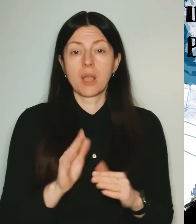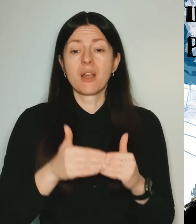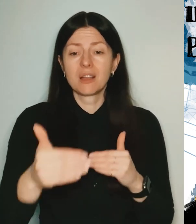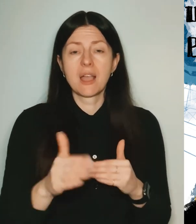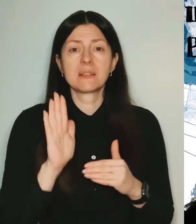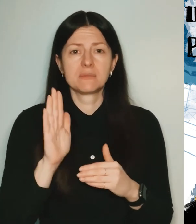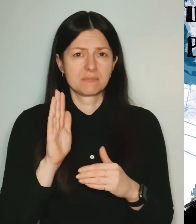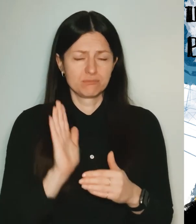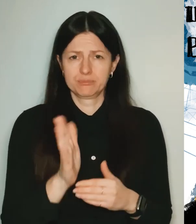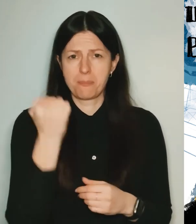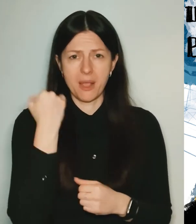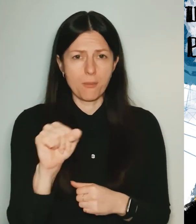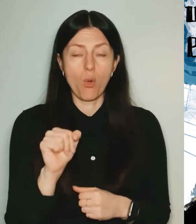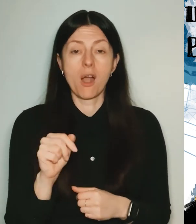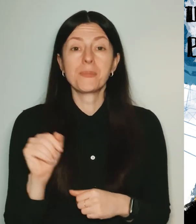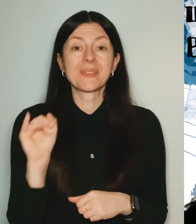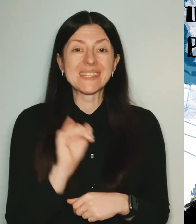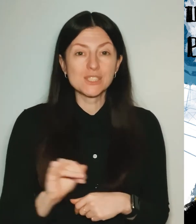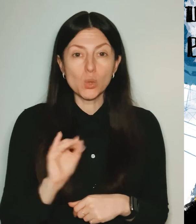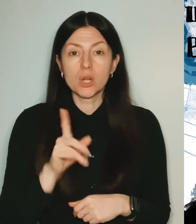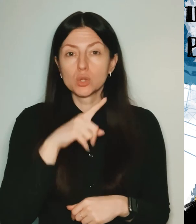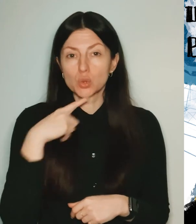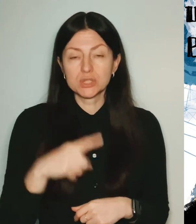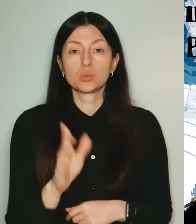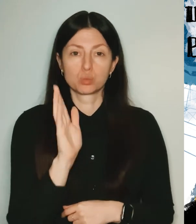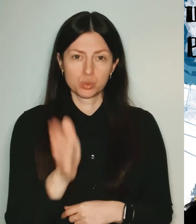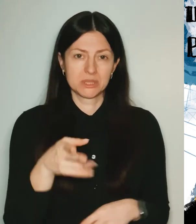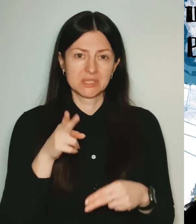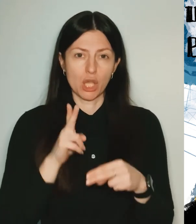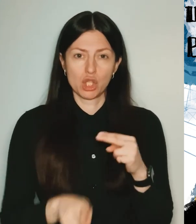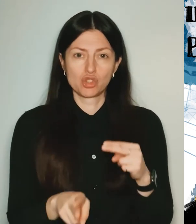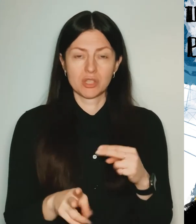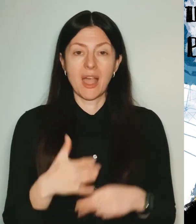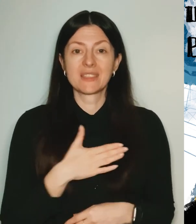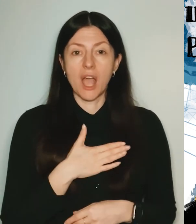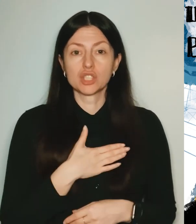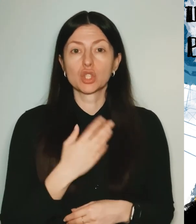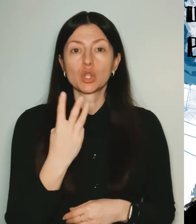And the final… the story with Russia will end